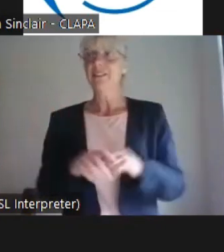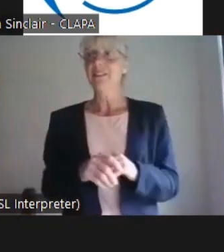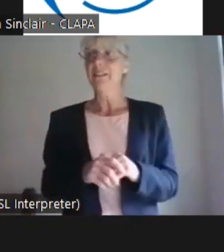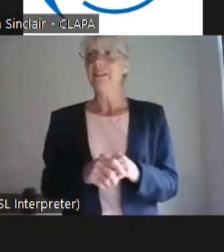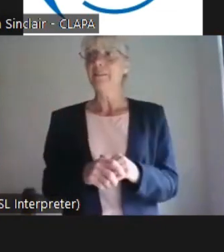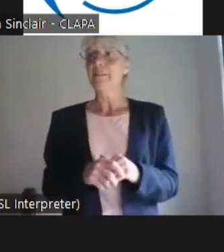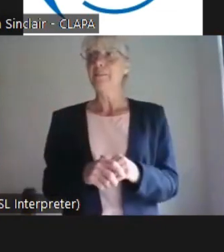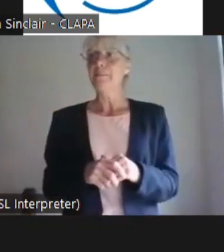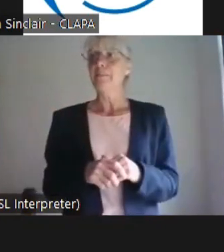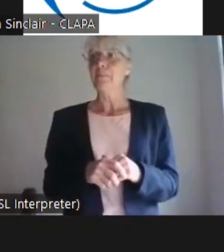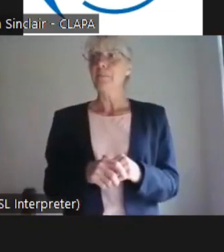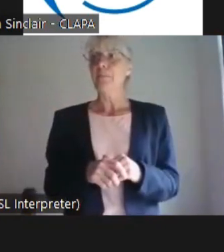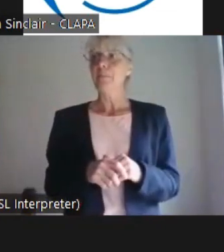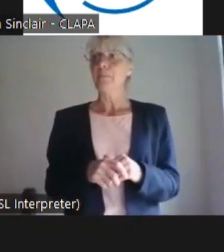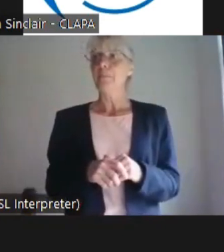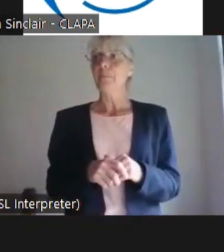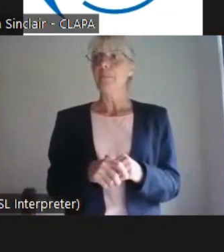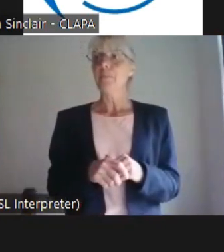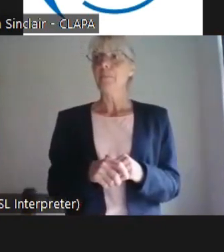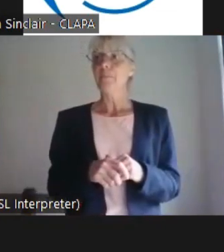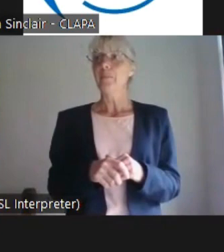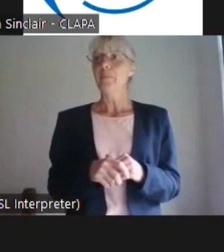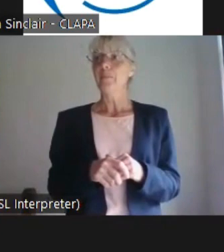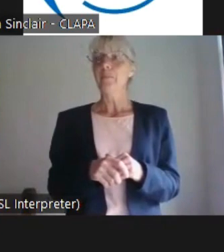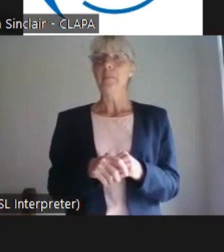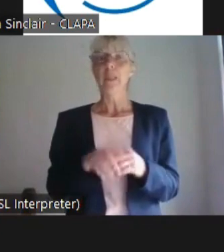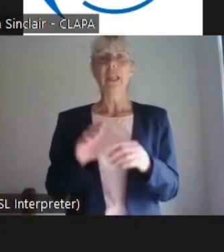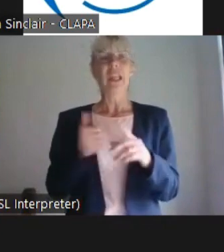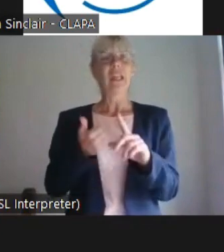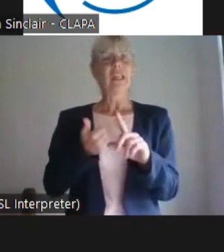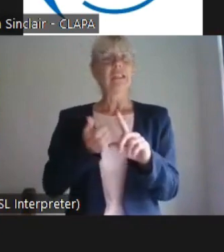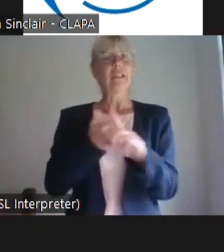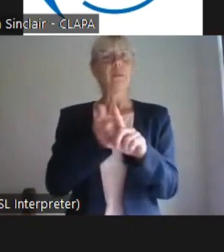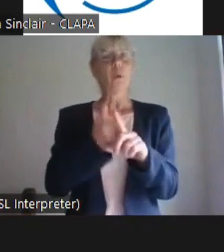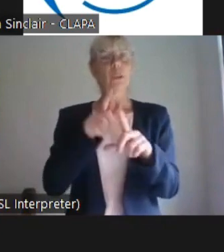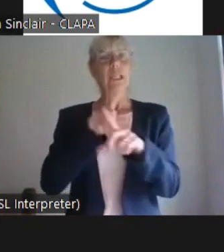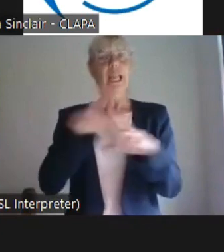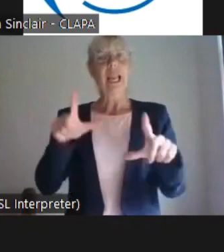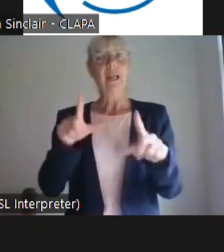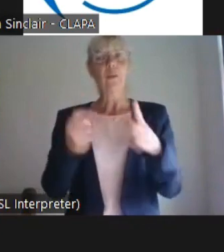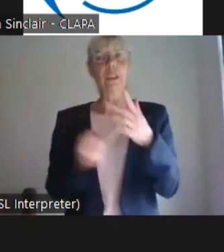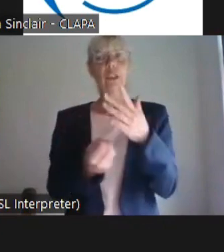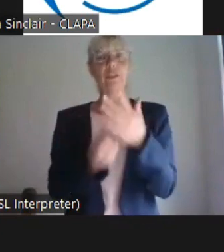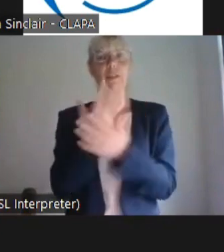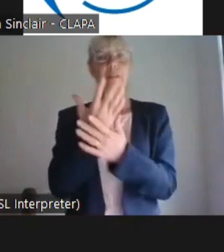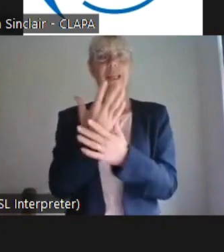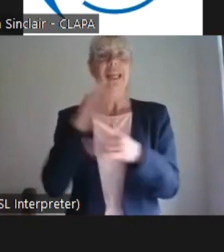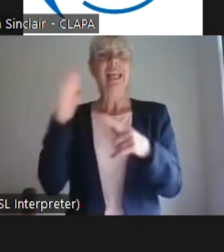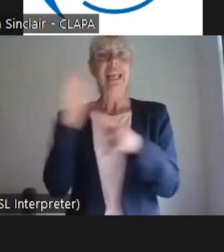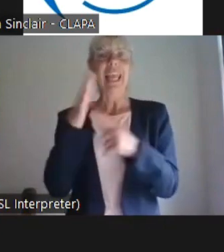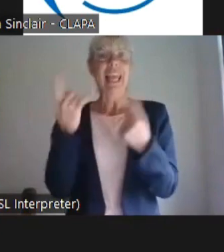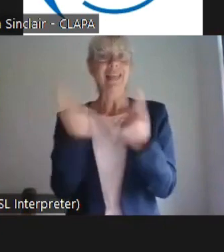um in terms of supporting his language development the key thing to do is to talk to him as much as